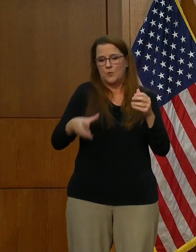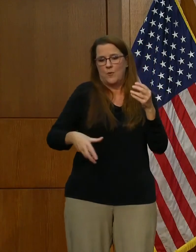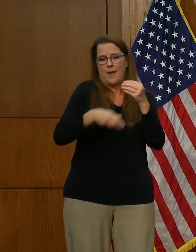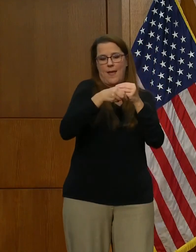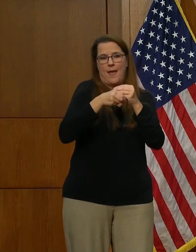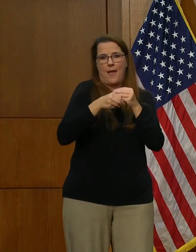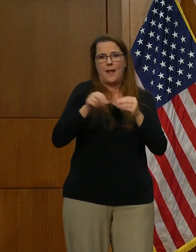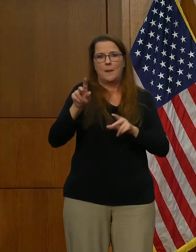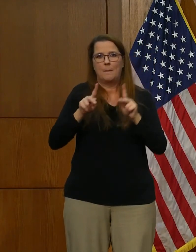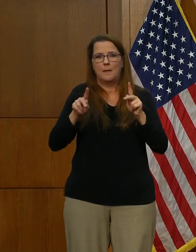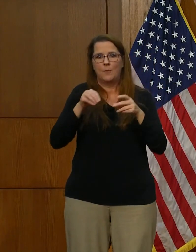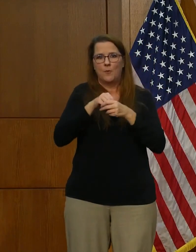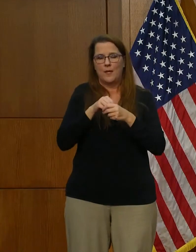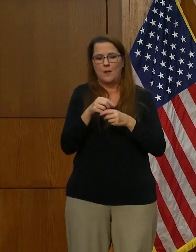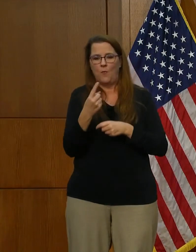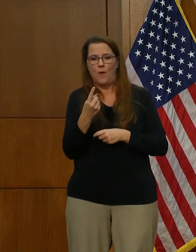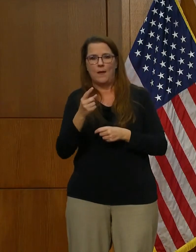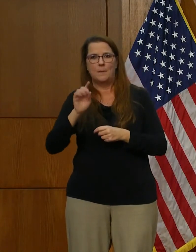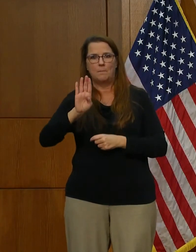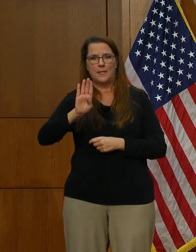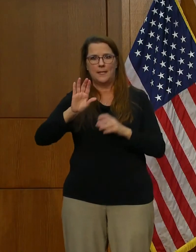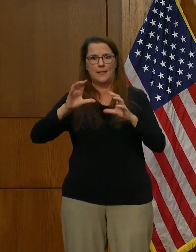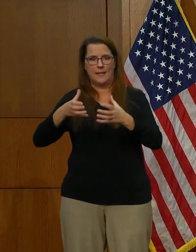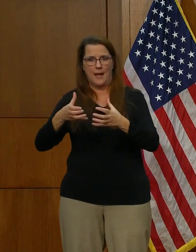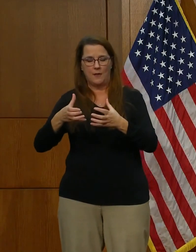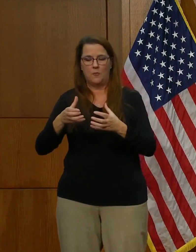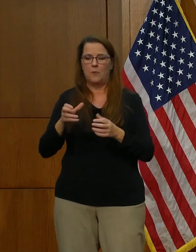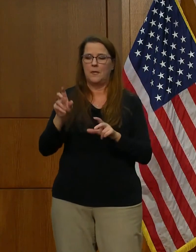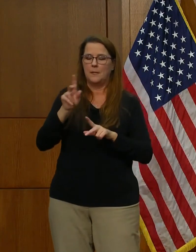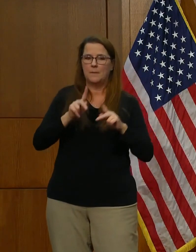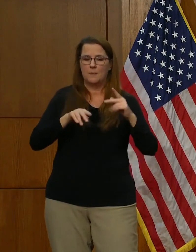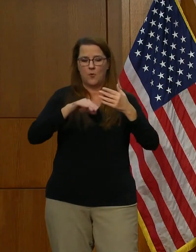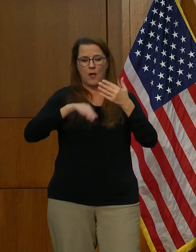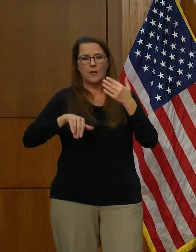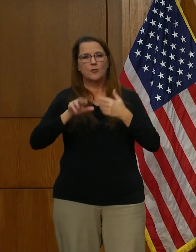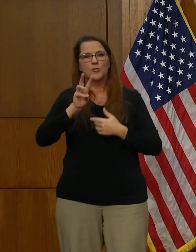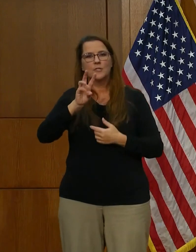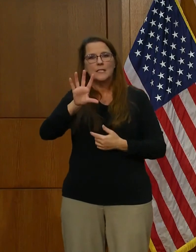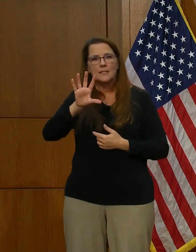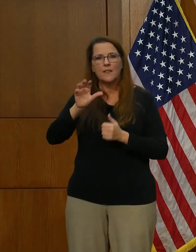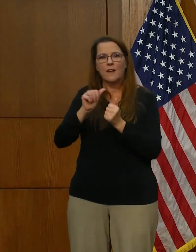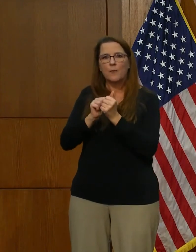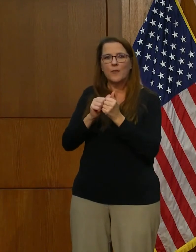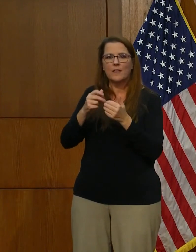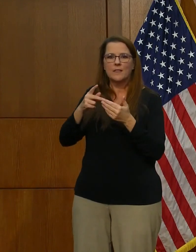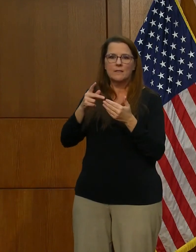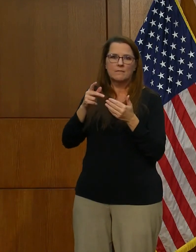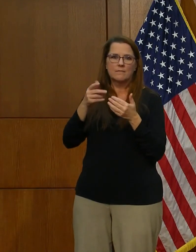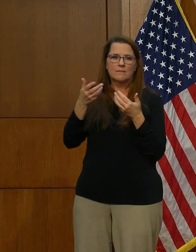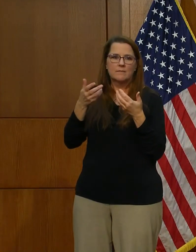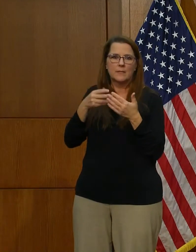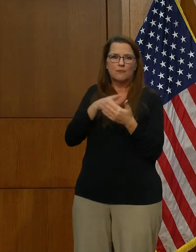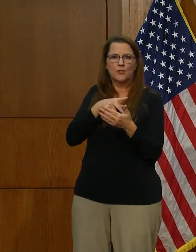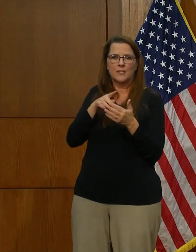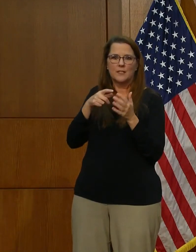ABLE TO INCREASE VACCINATION FOR OTHER GROUPS ELIGIBLE UNDER CATEGORY ONE B. SUCH AS PEOPLE